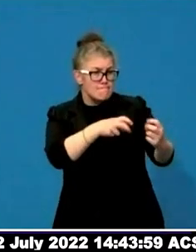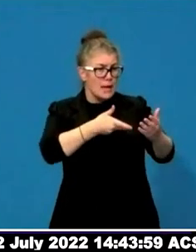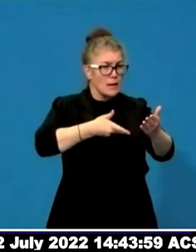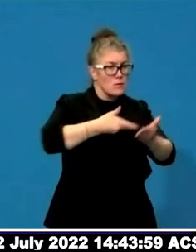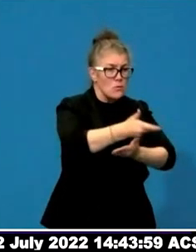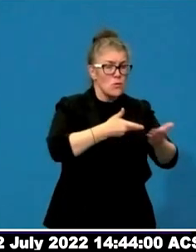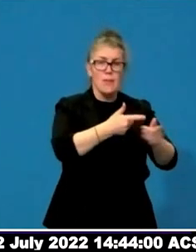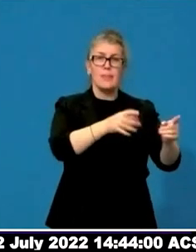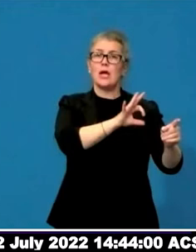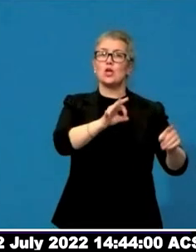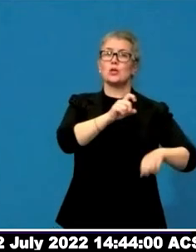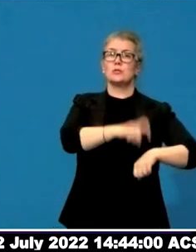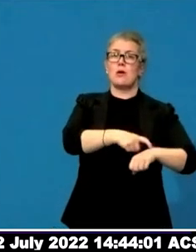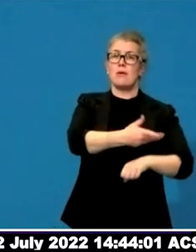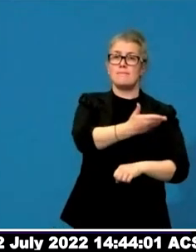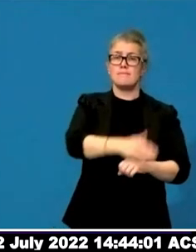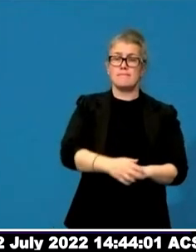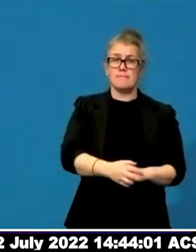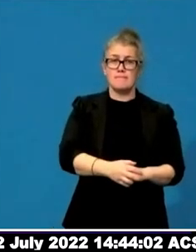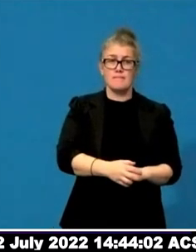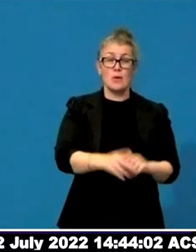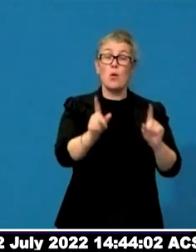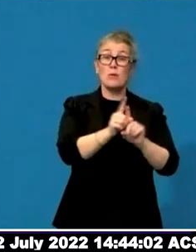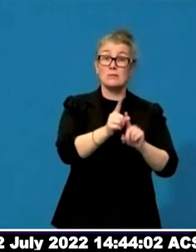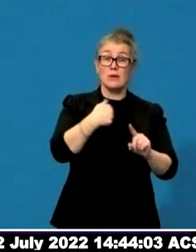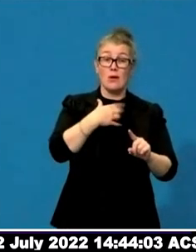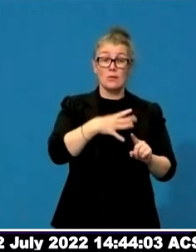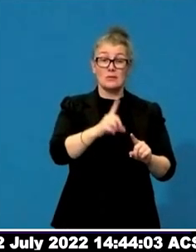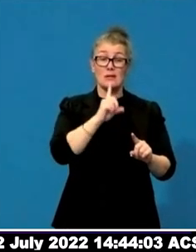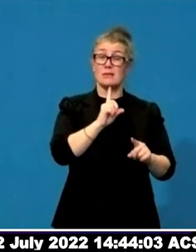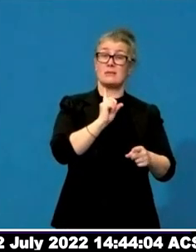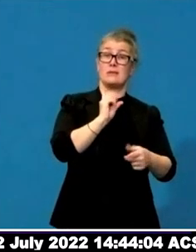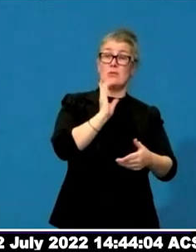I want to preface this also, just to say that I work with some amazing people in the NDIA,